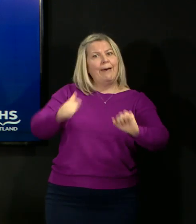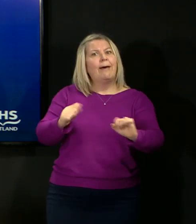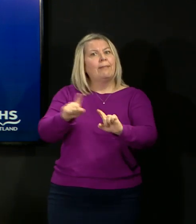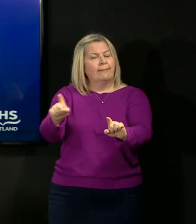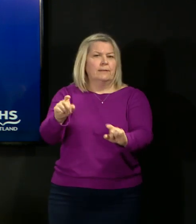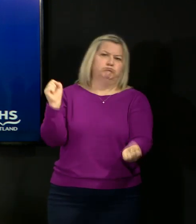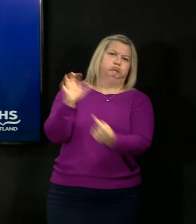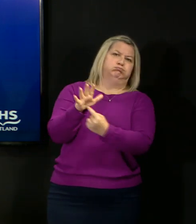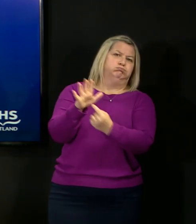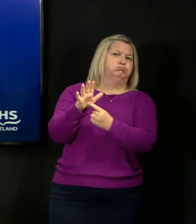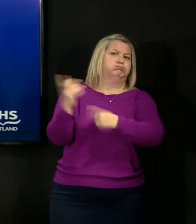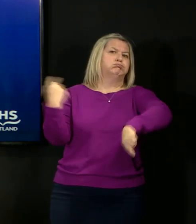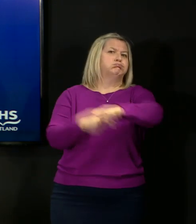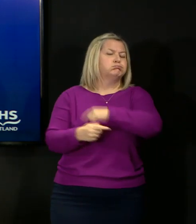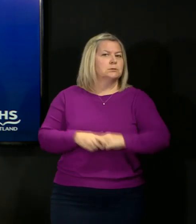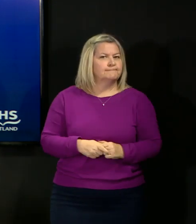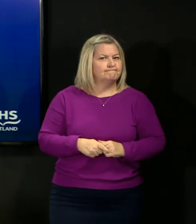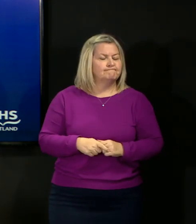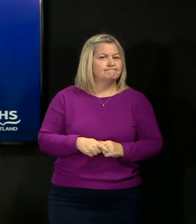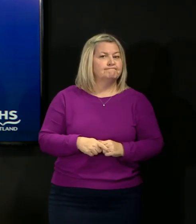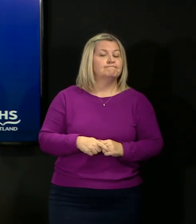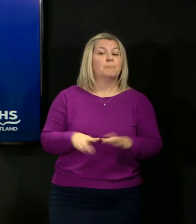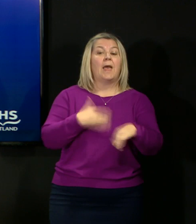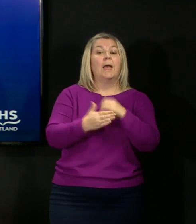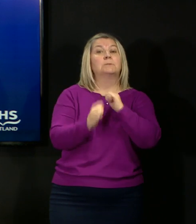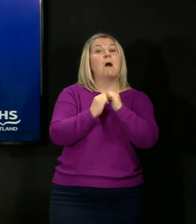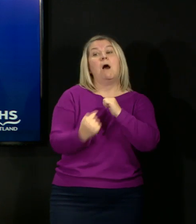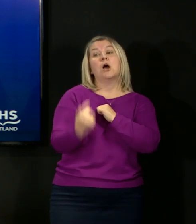also a priority. At the end of March my colleague Clare Haughey, our Minister for